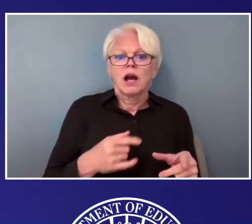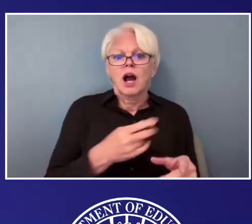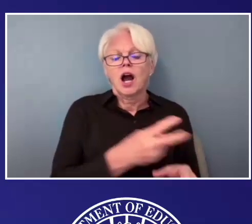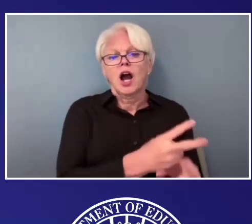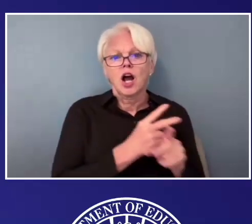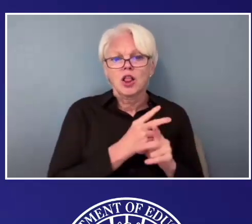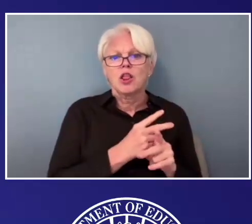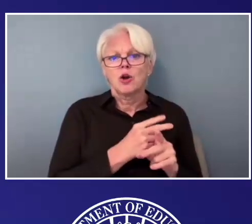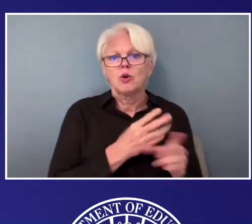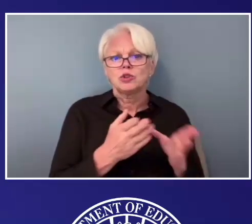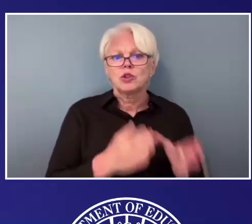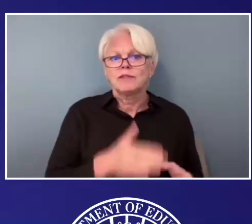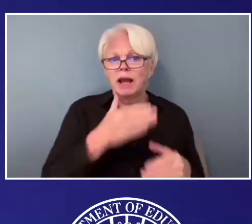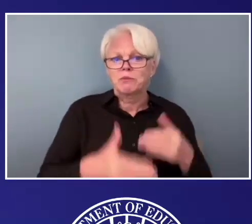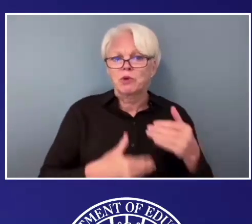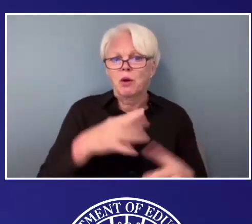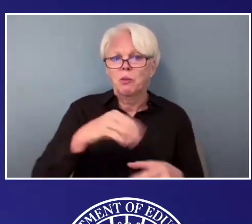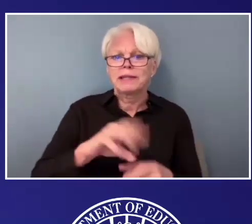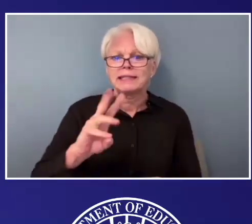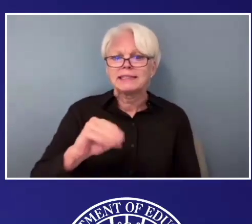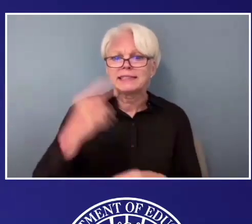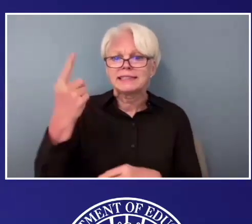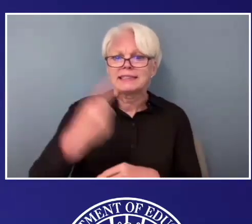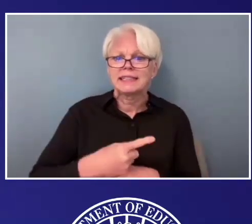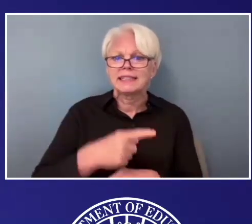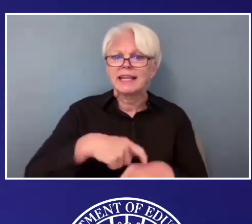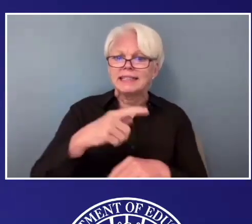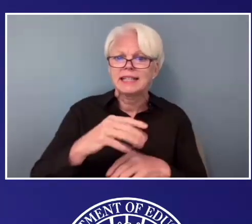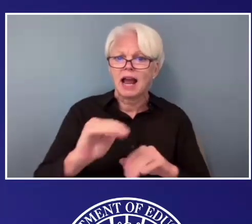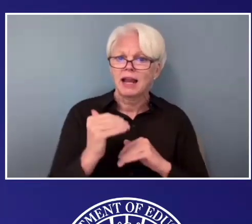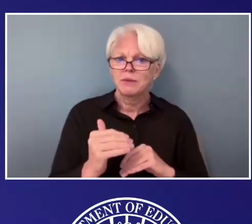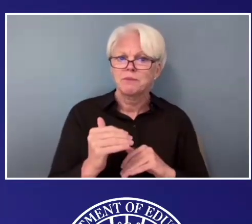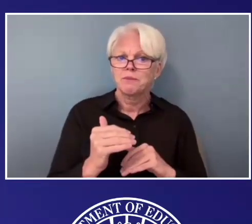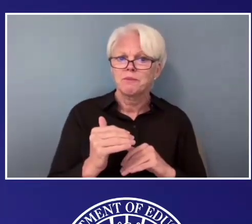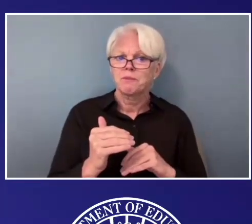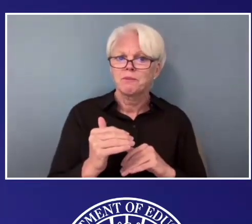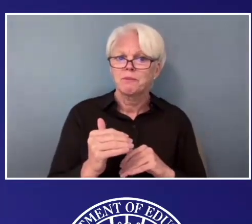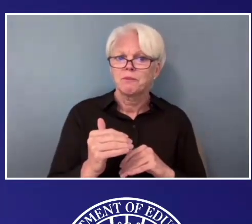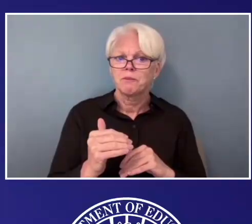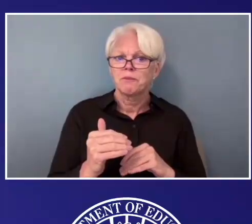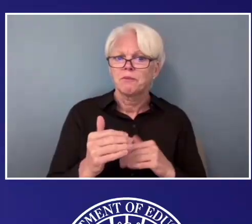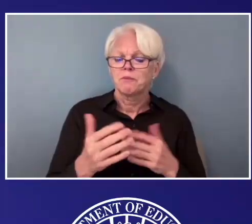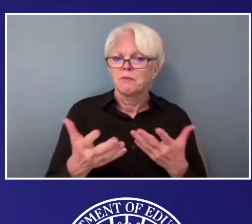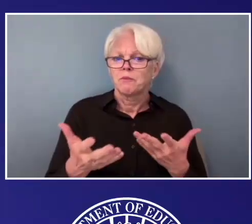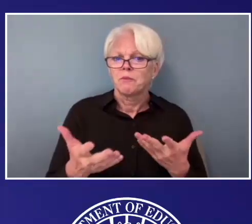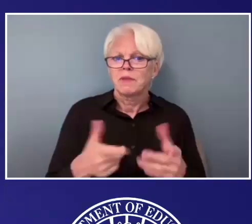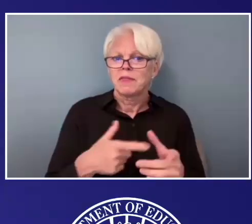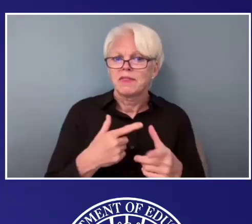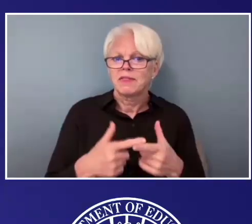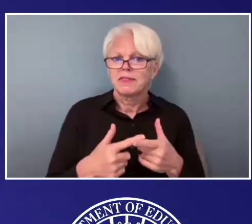application within that 60-day time period, that -- what -- then they're placed in what